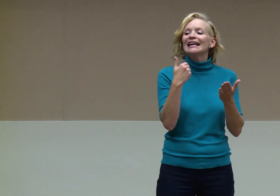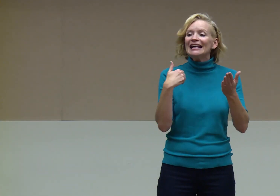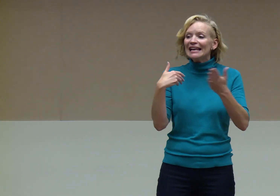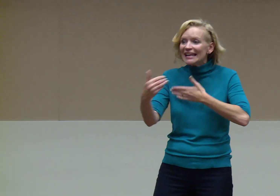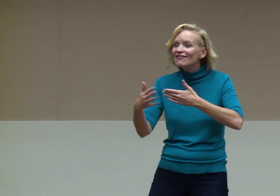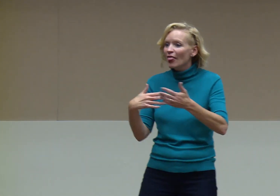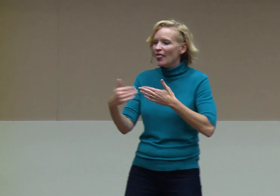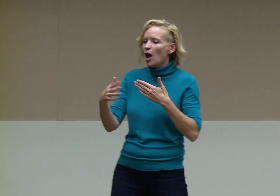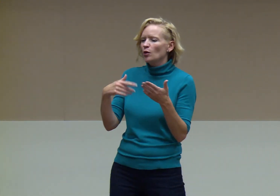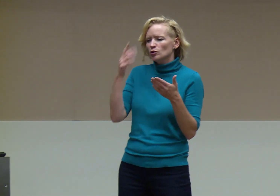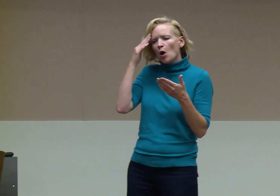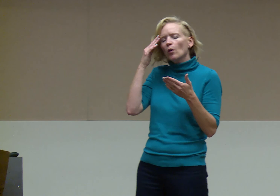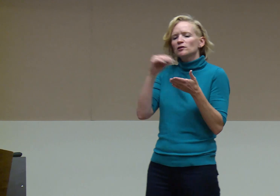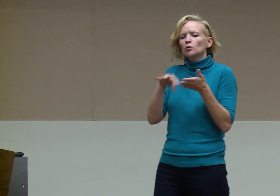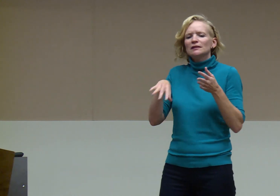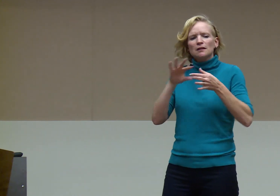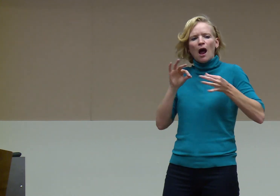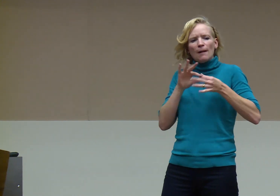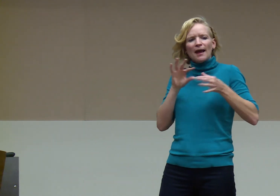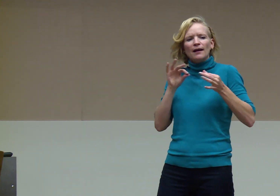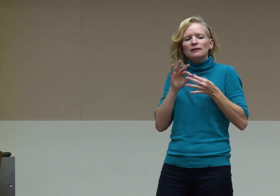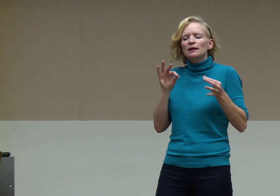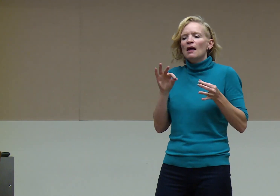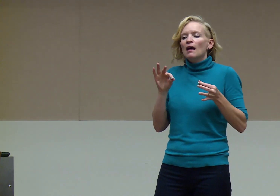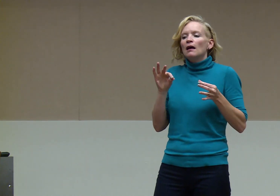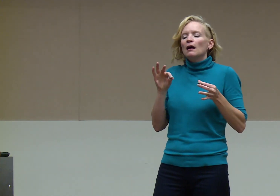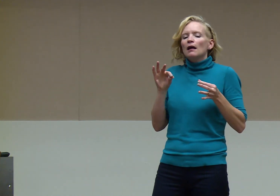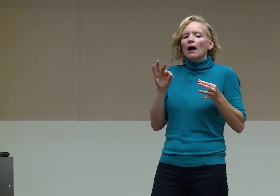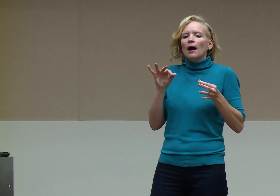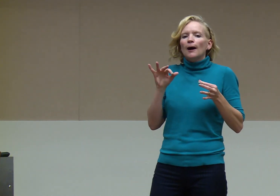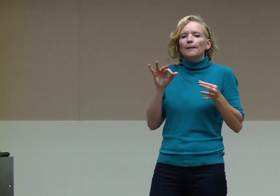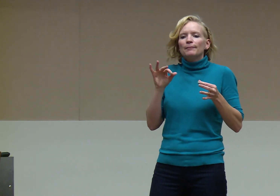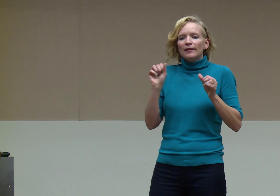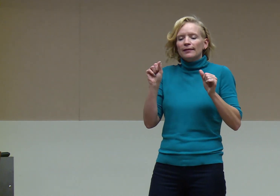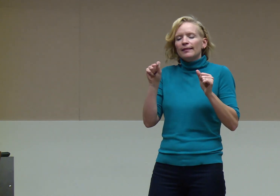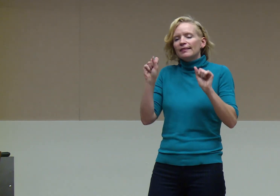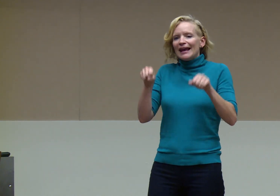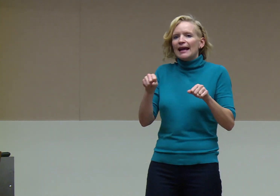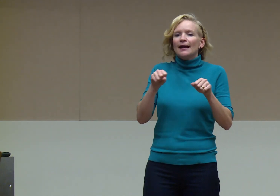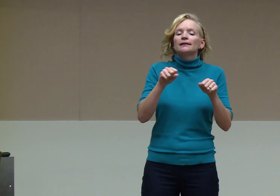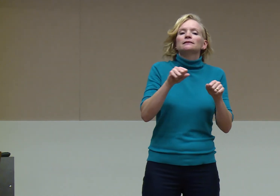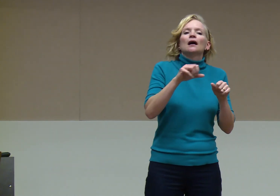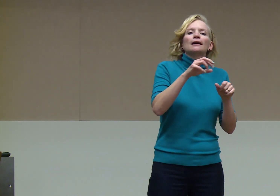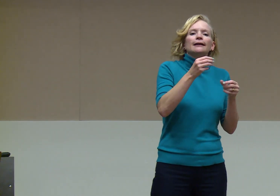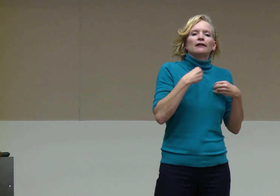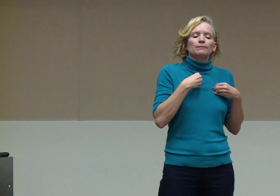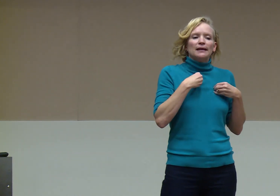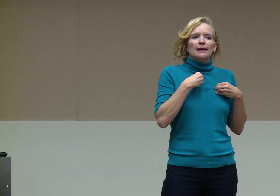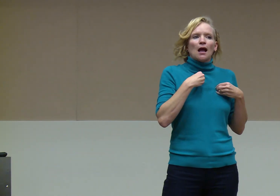So even though--and I'm sure that, you know, students would often say things like